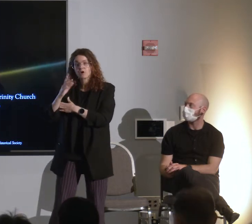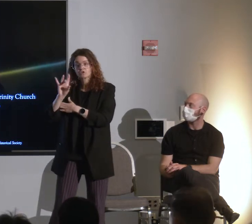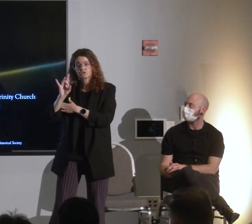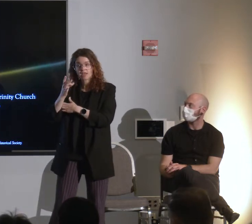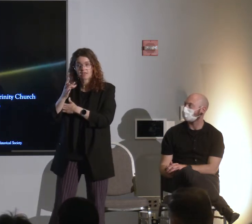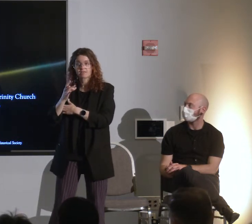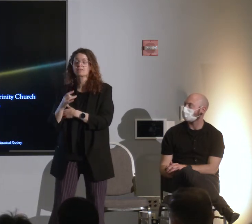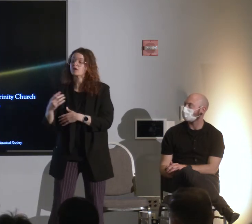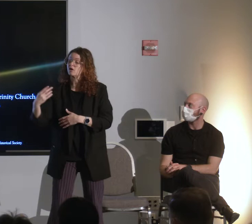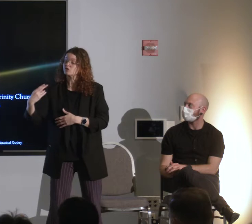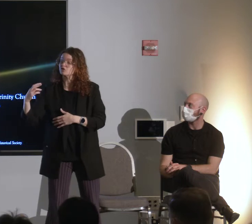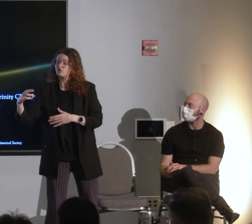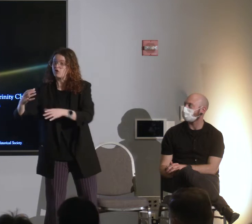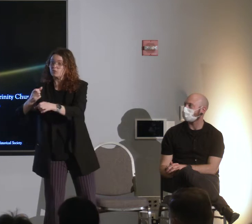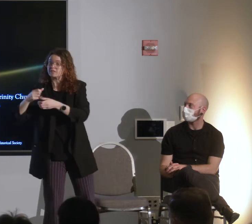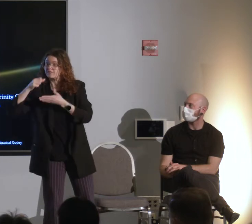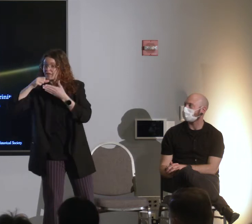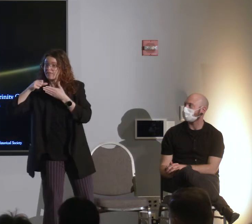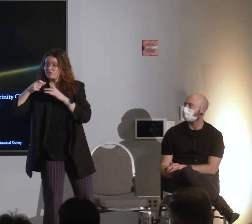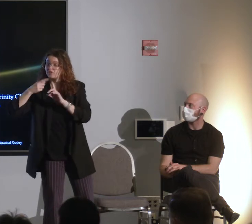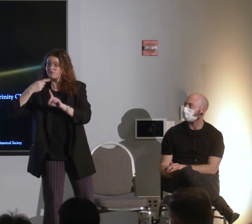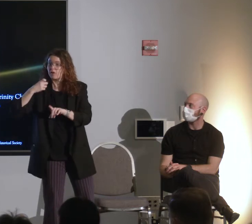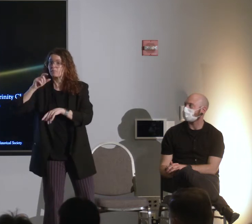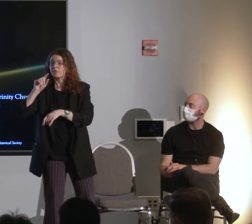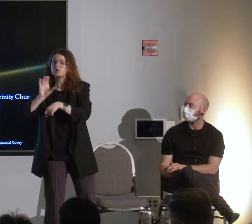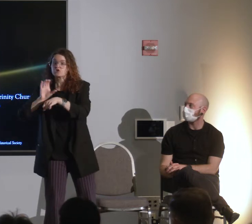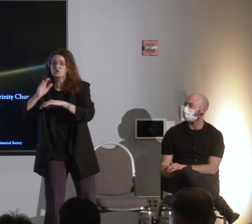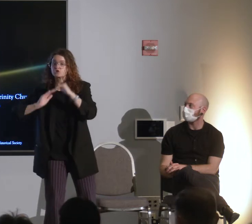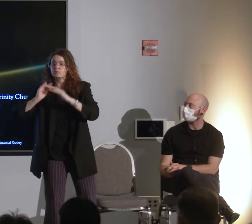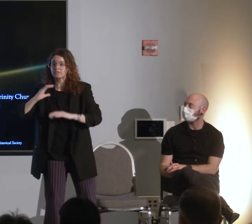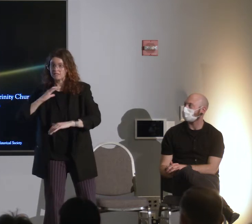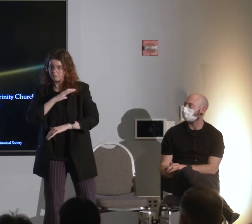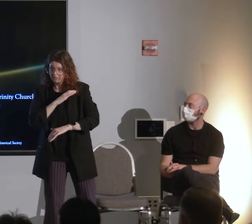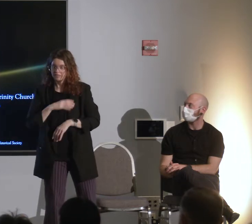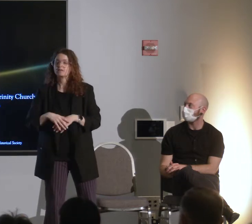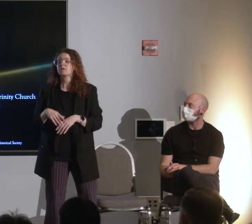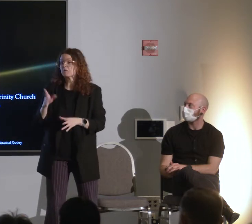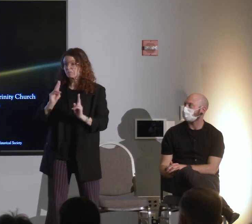a letter from the Trinity Church Building Committee. The name Henry Hobson Richardson, was becoming known by then.